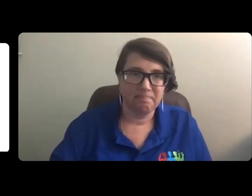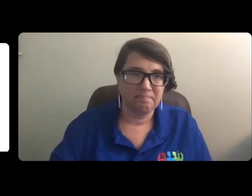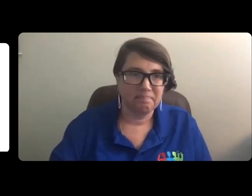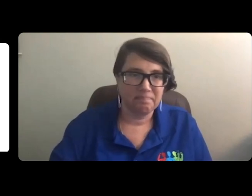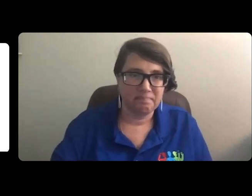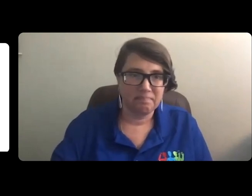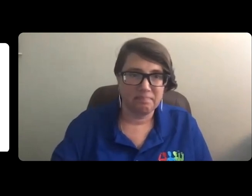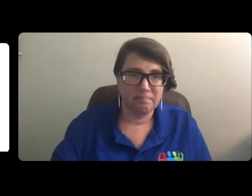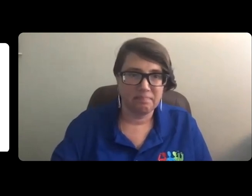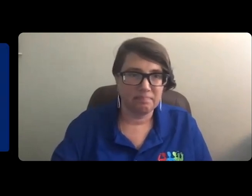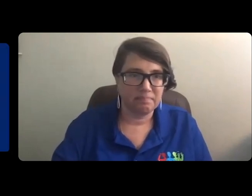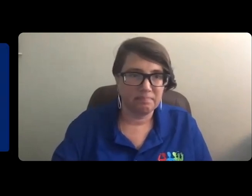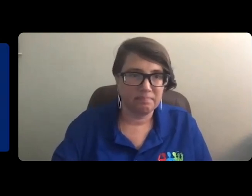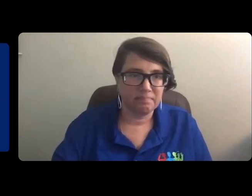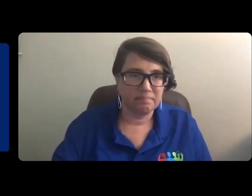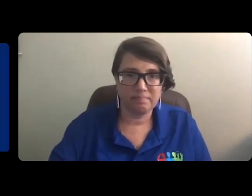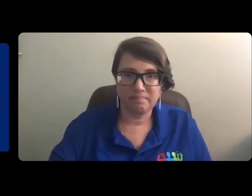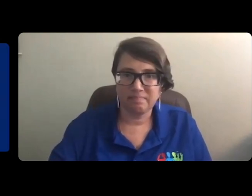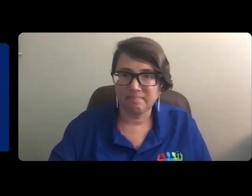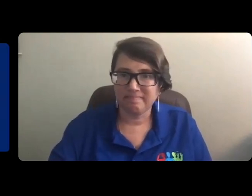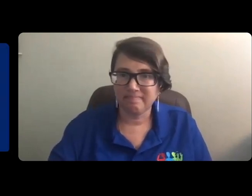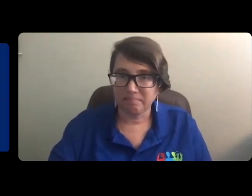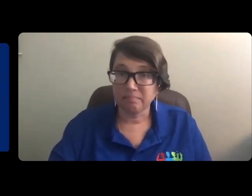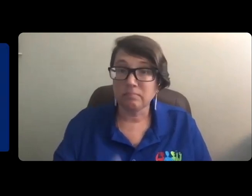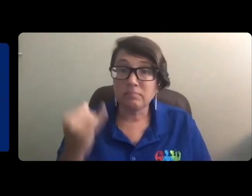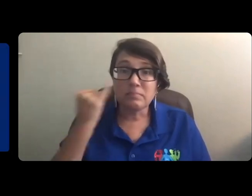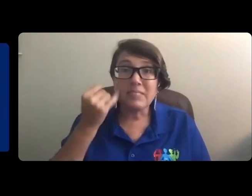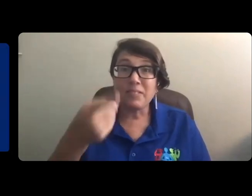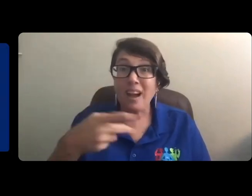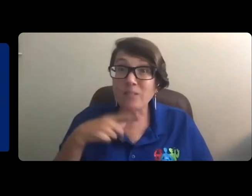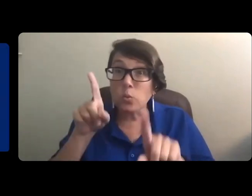and adjusting accordingly.